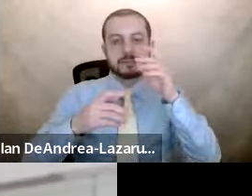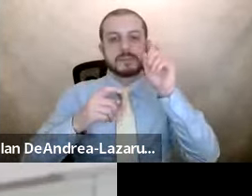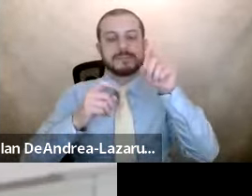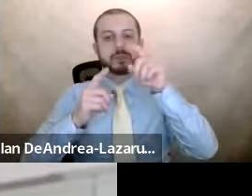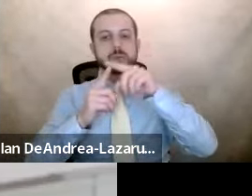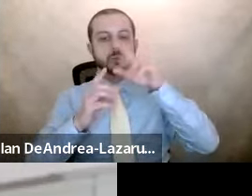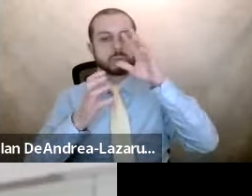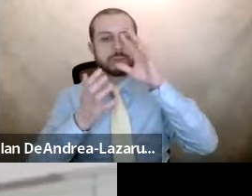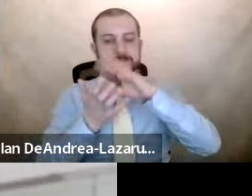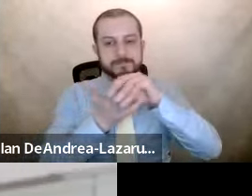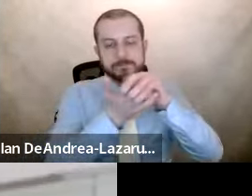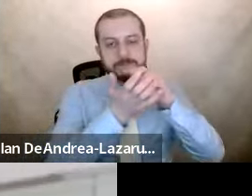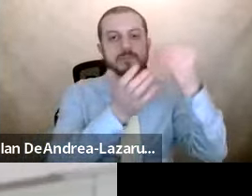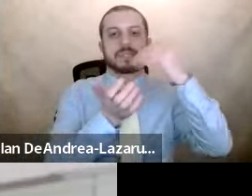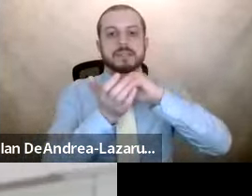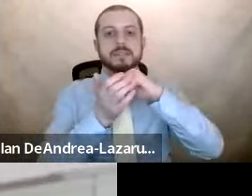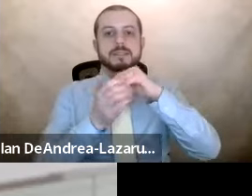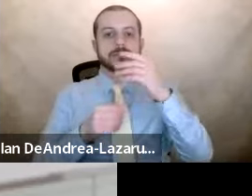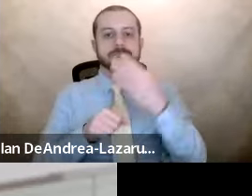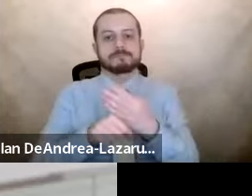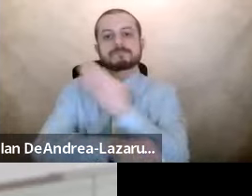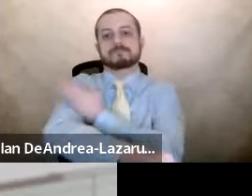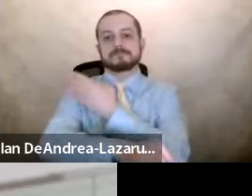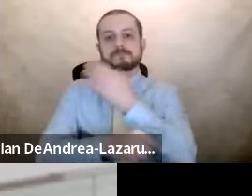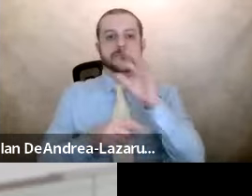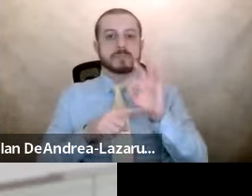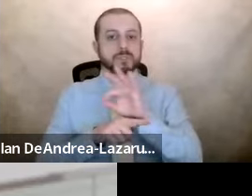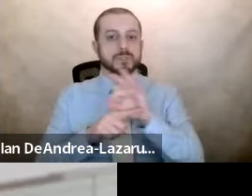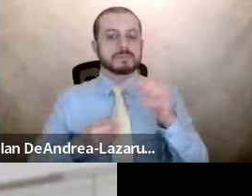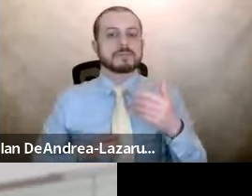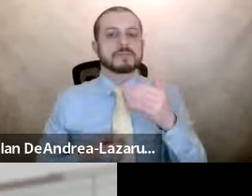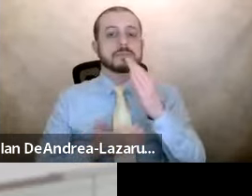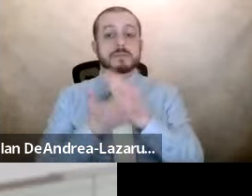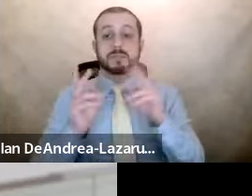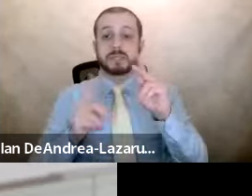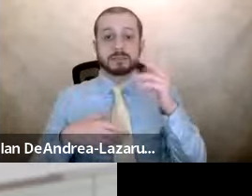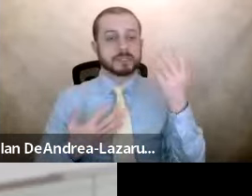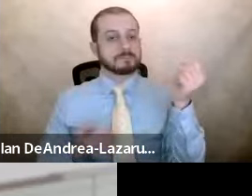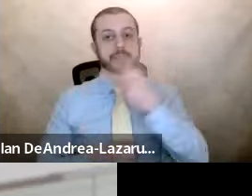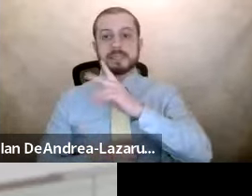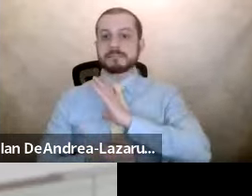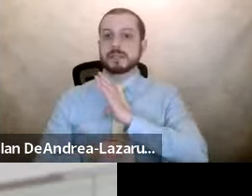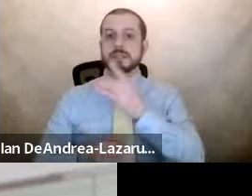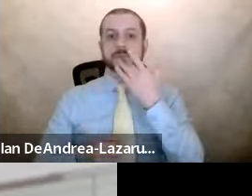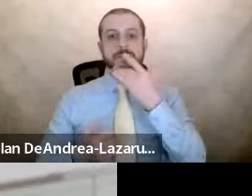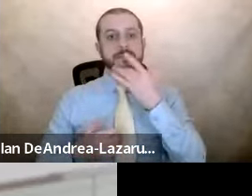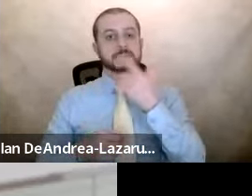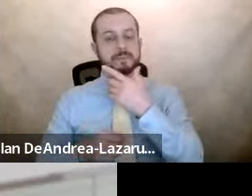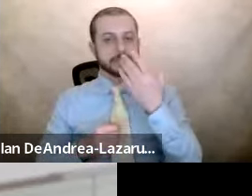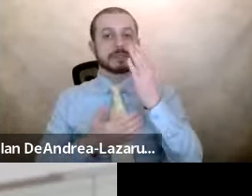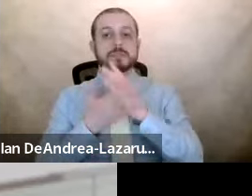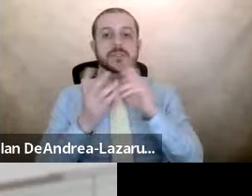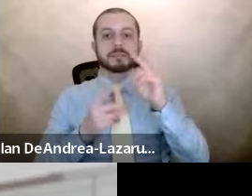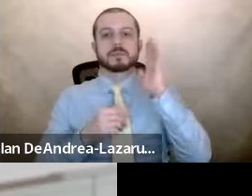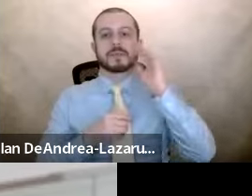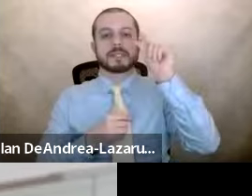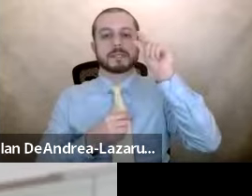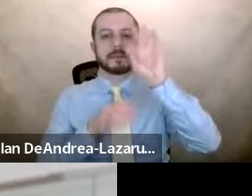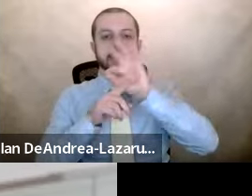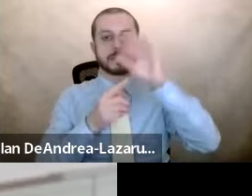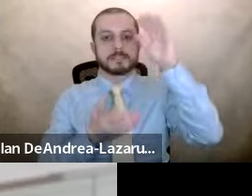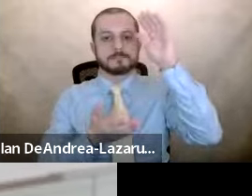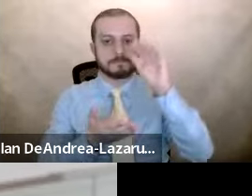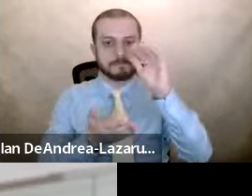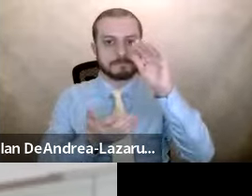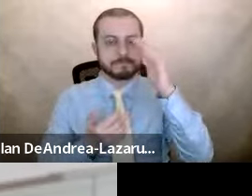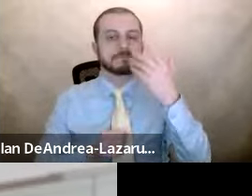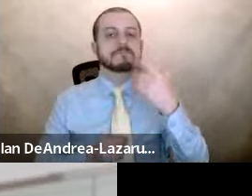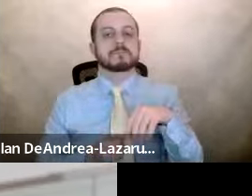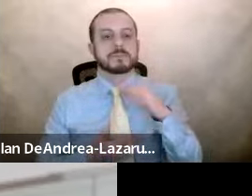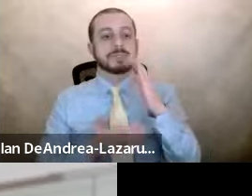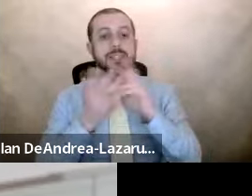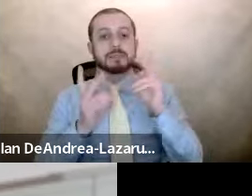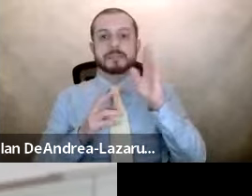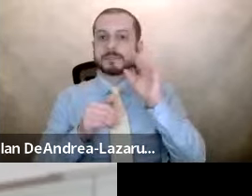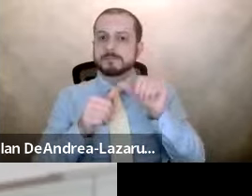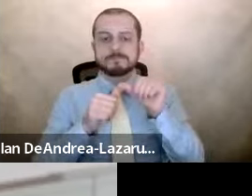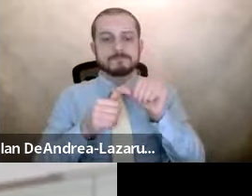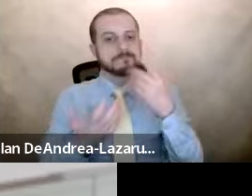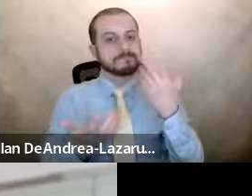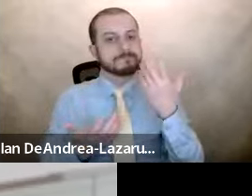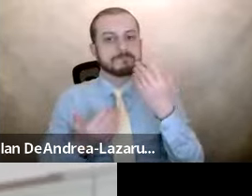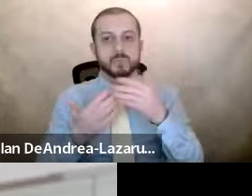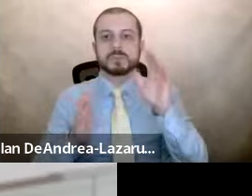There may still be symptoms. Those vision changes don't just go away. Oftentimes patients will need physical therapy, for a little while, to recover function,